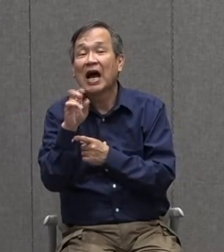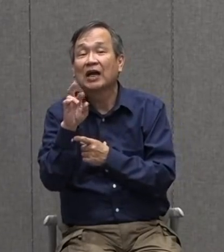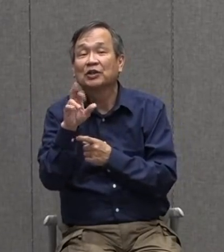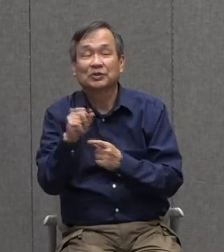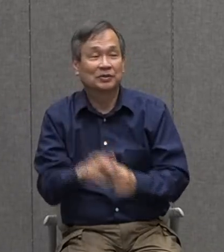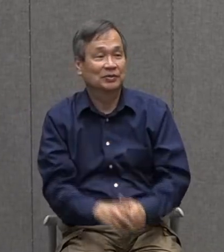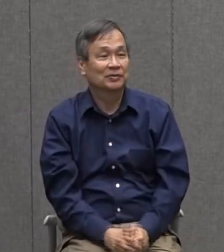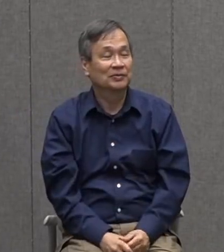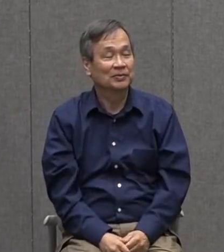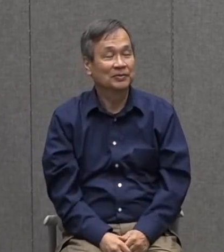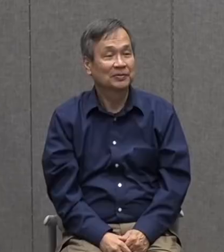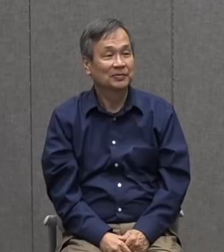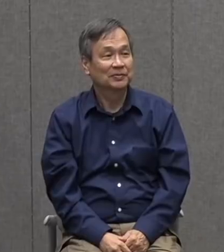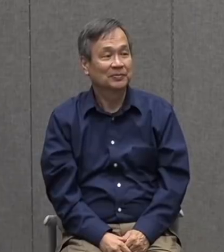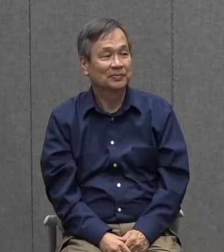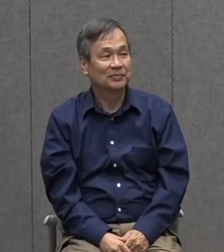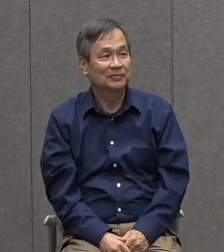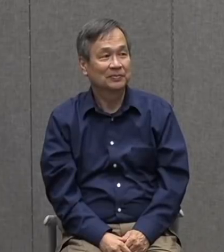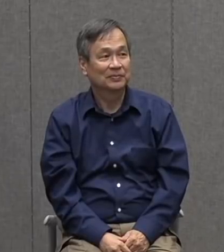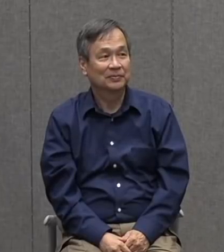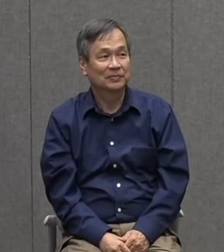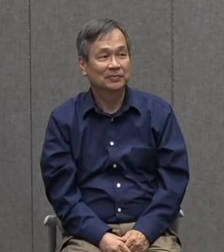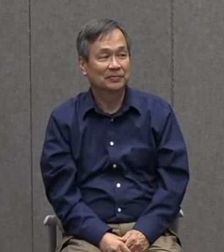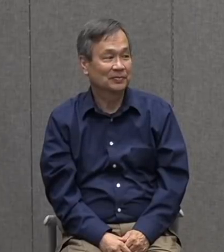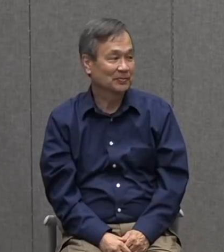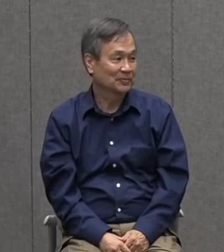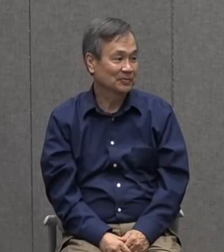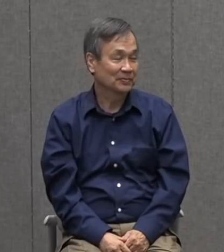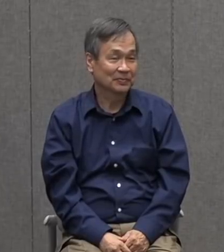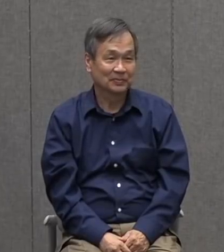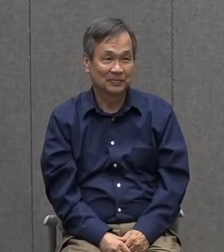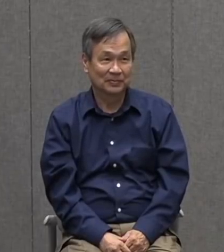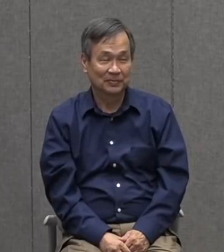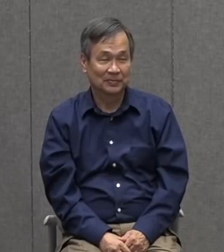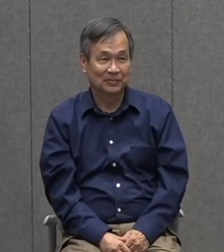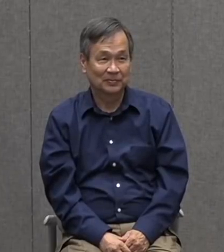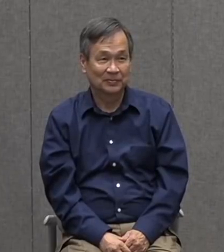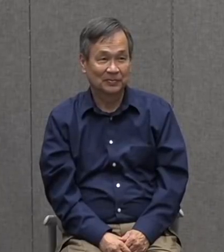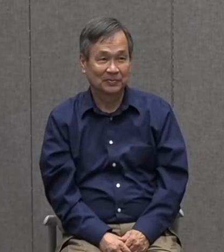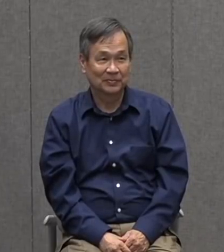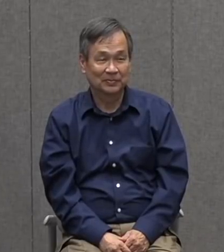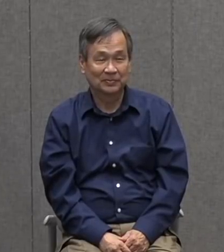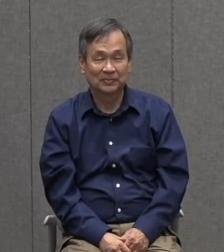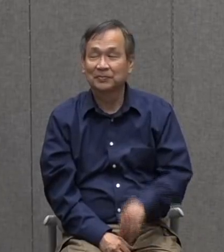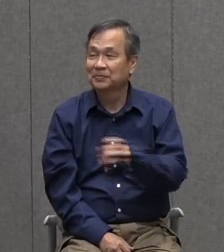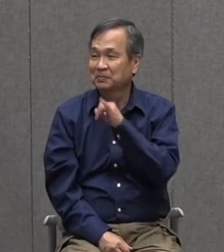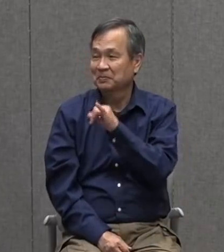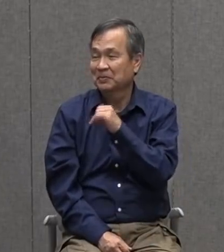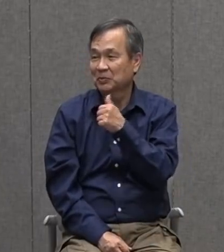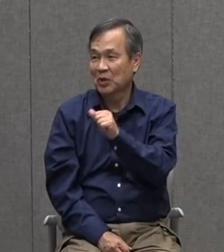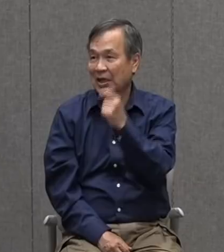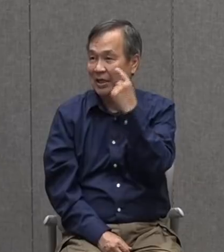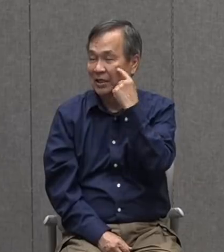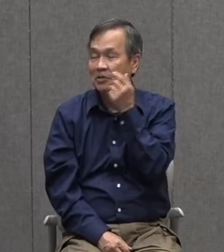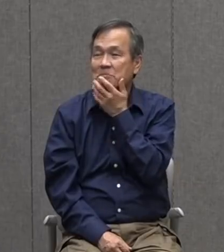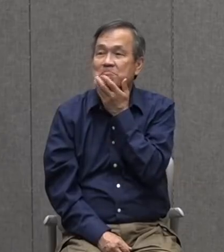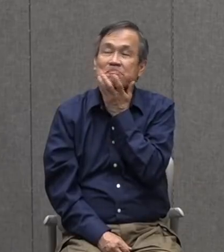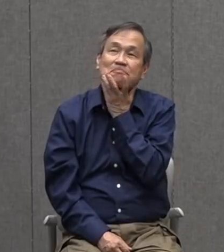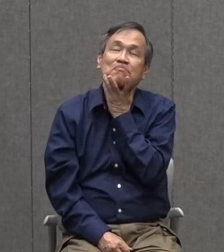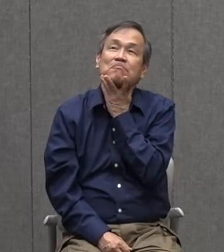Hmm. Remember, strategy? I'm trying to think of, let's see.